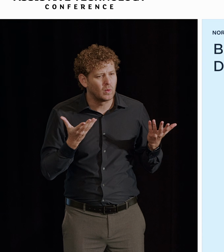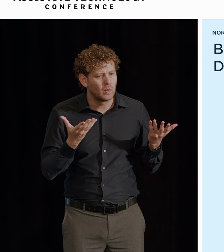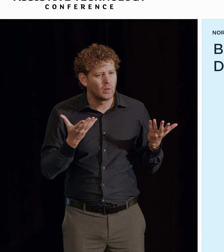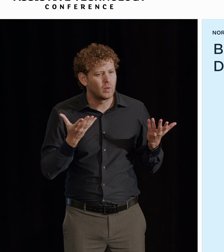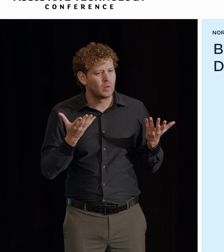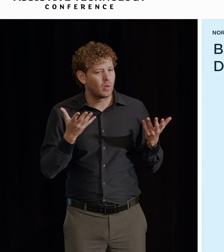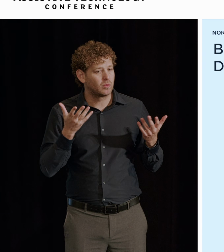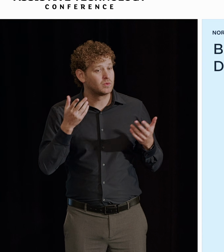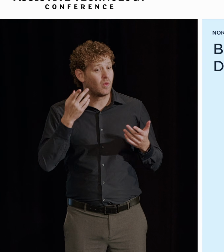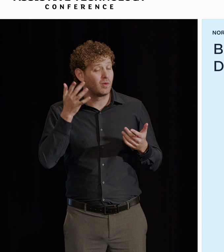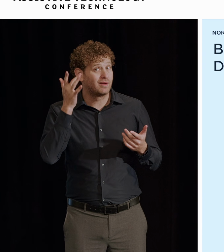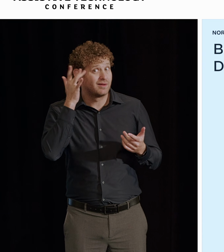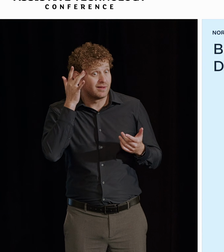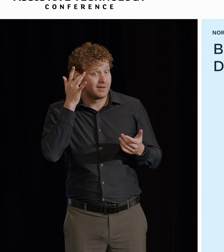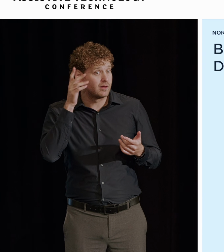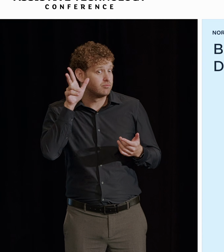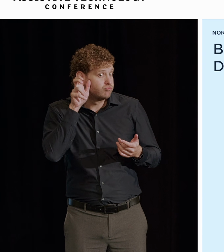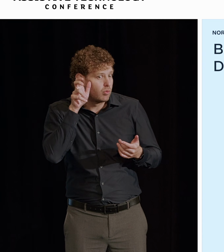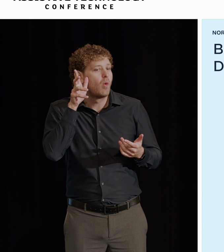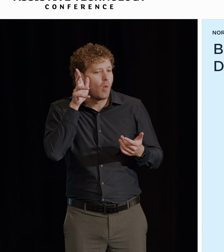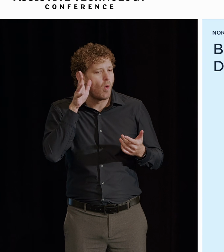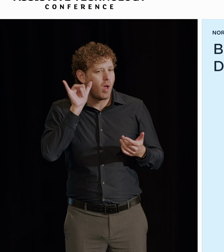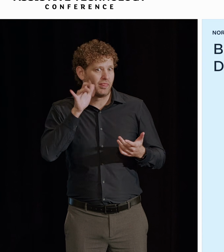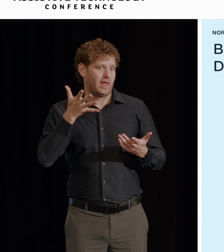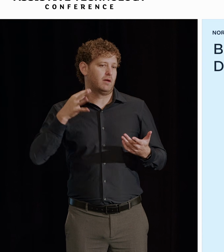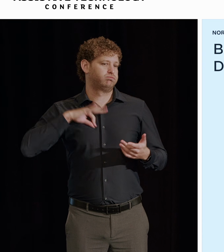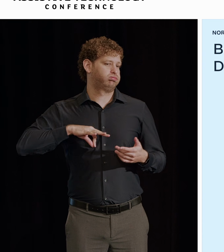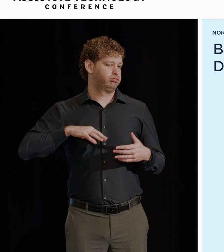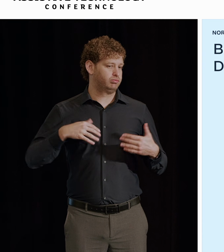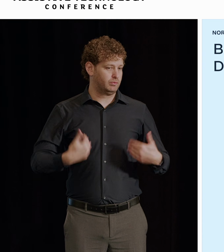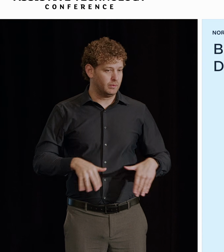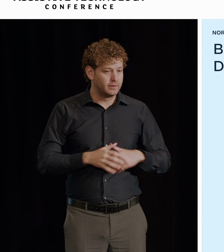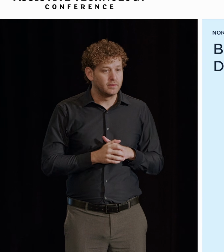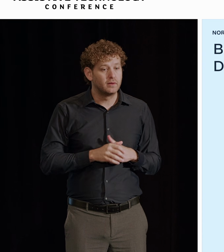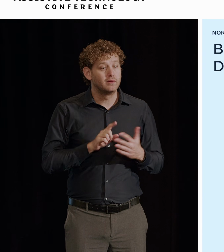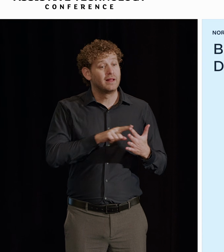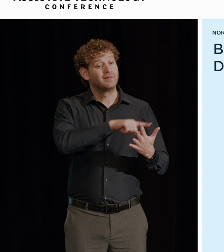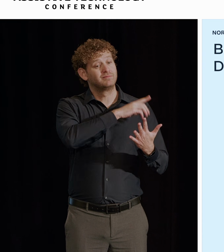So each of these value ads in these use cases